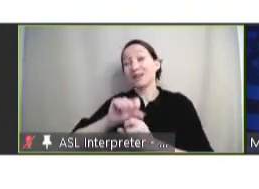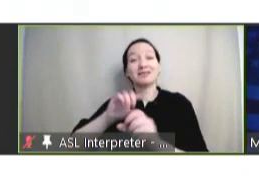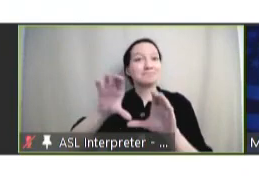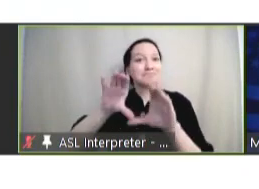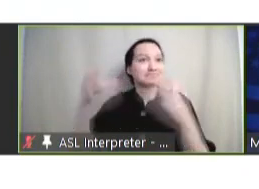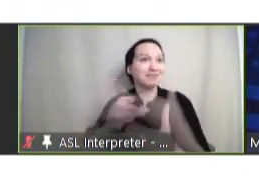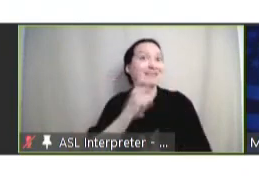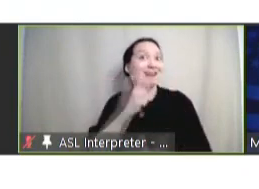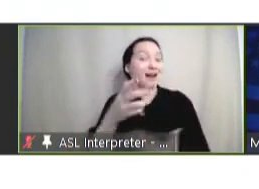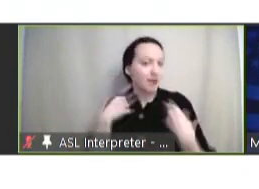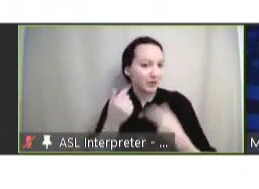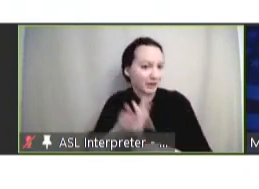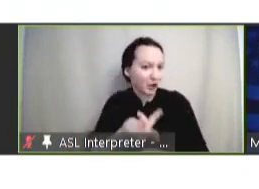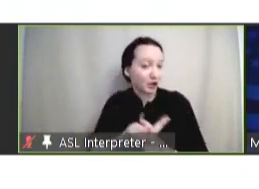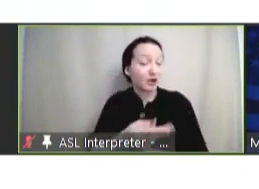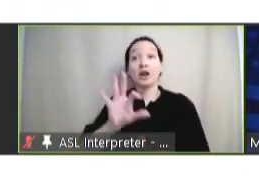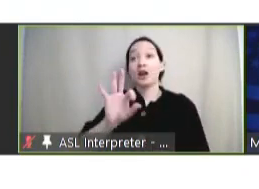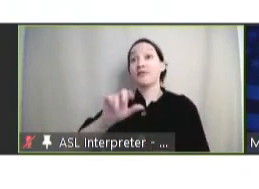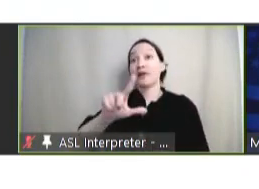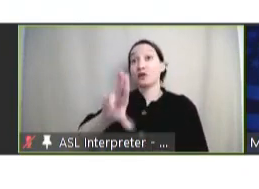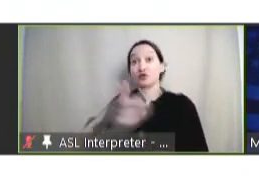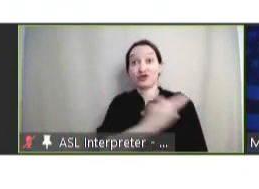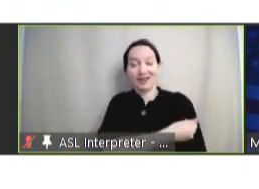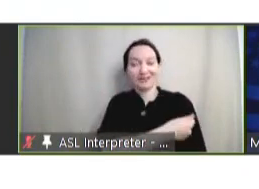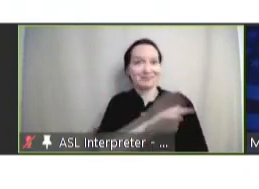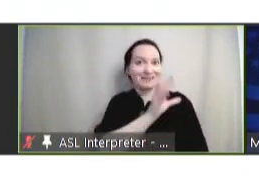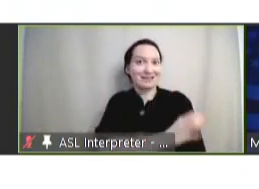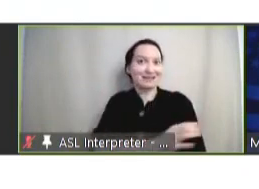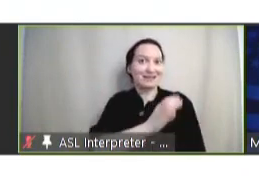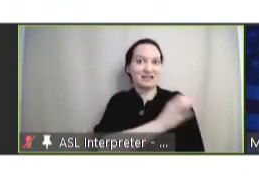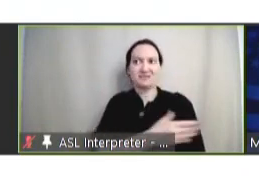you know, flu vaccine clinics have been something over the last few years that have been very,